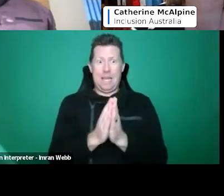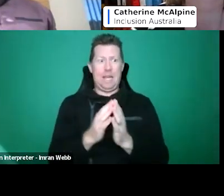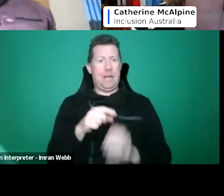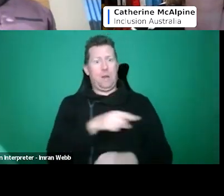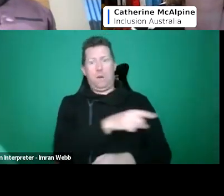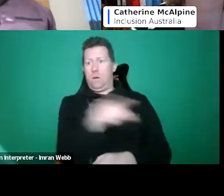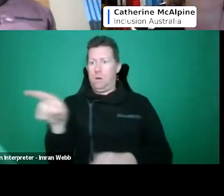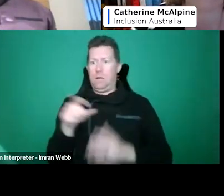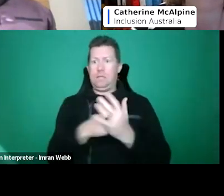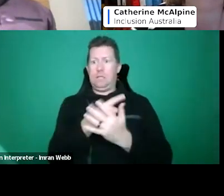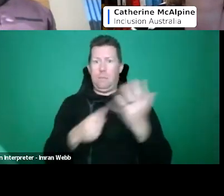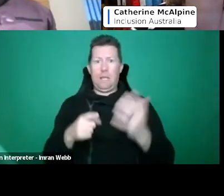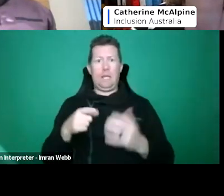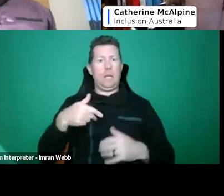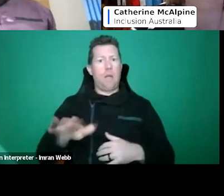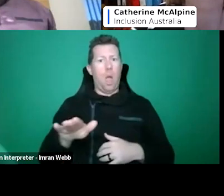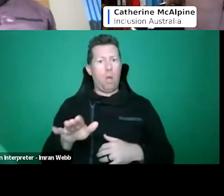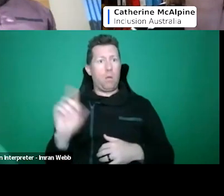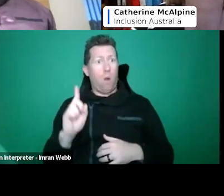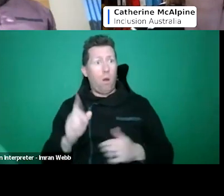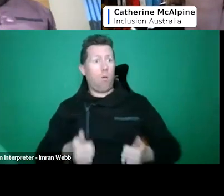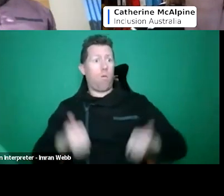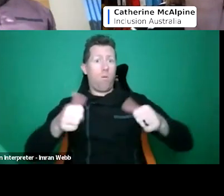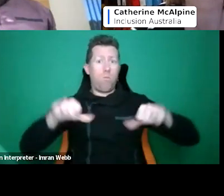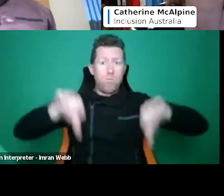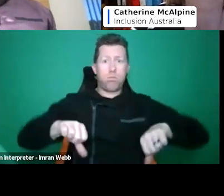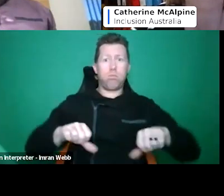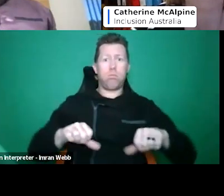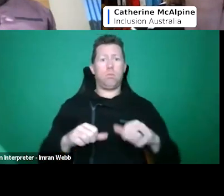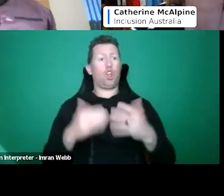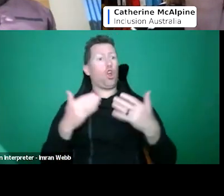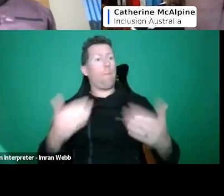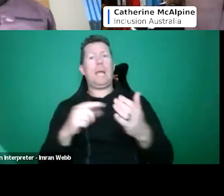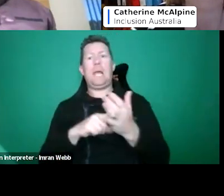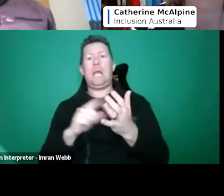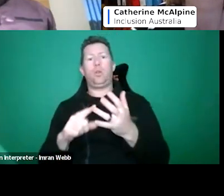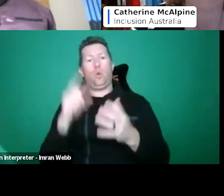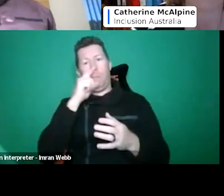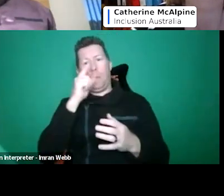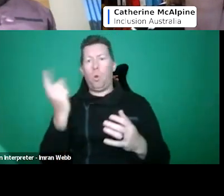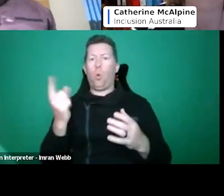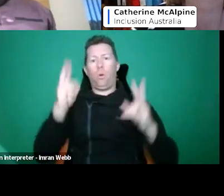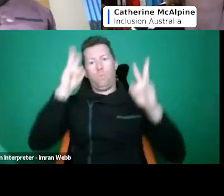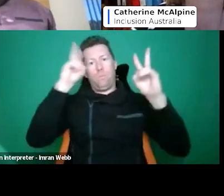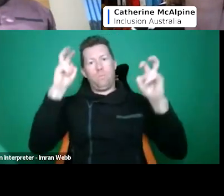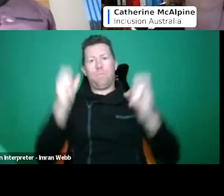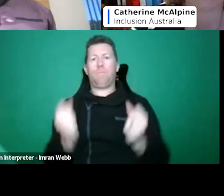are faring compared to people without disability. It's it's necessary to measure and a range of things in Australia's